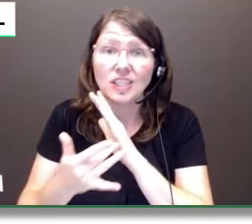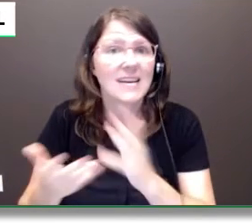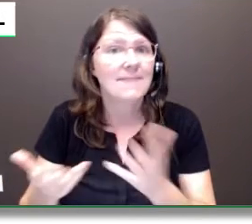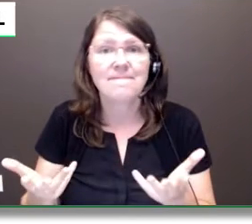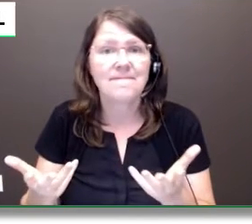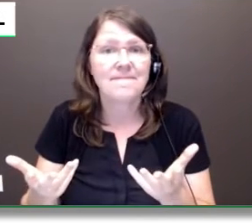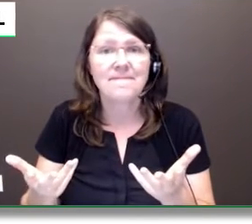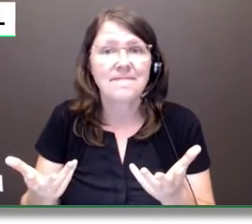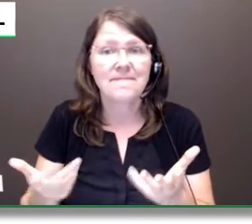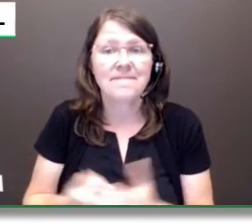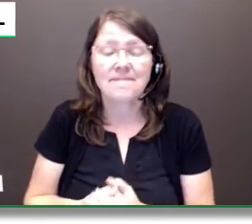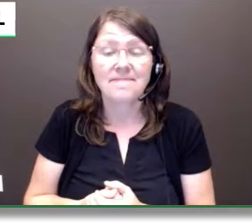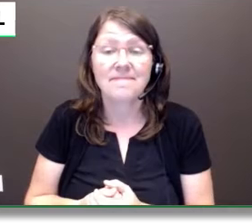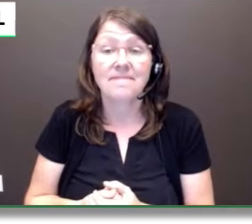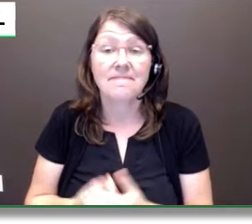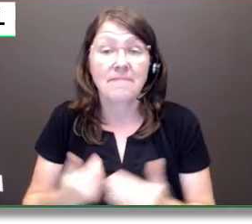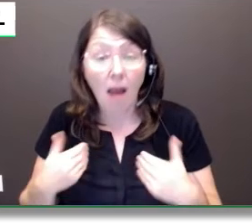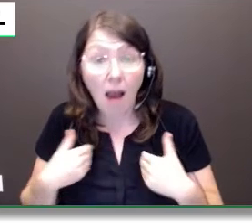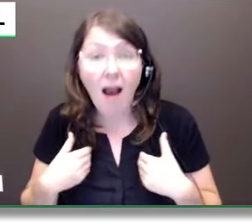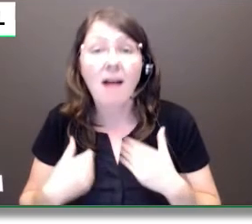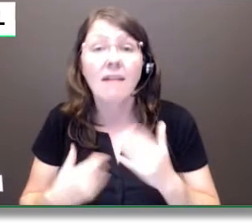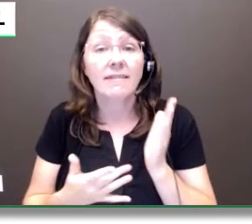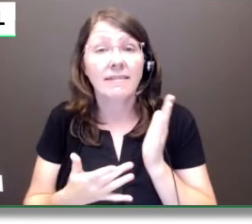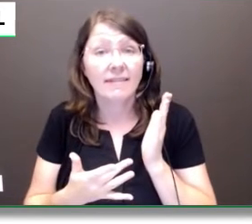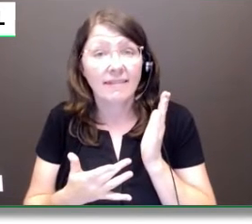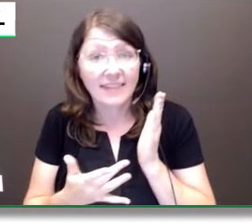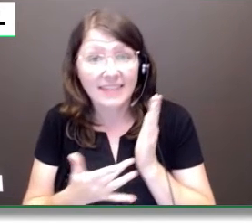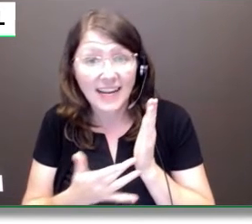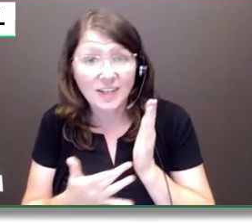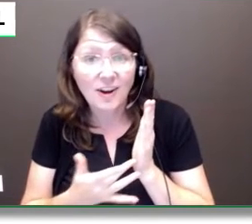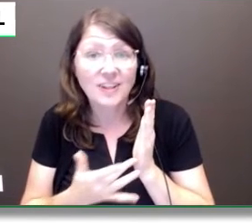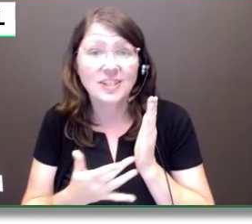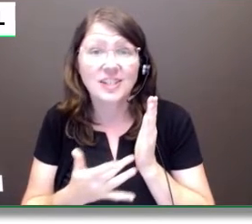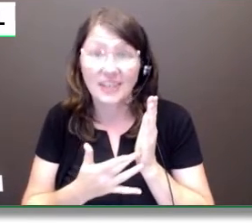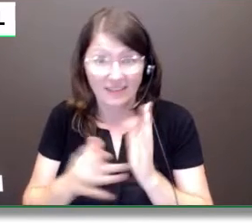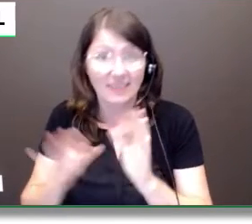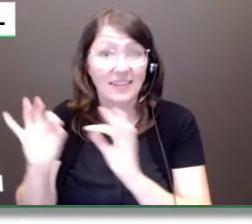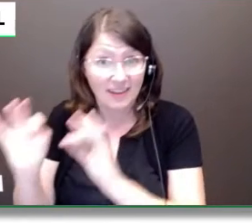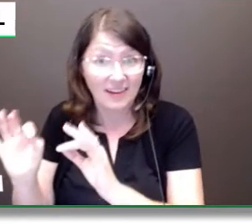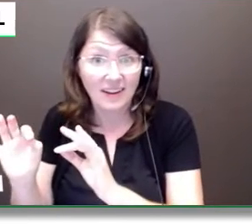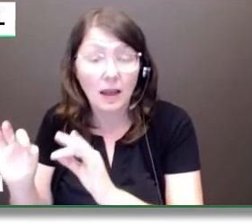technology that we use and can be analog where we can use our own way of uh